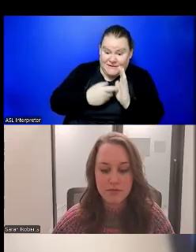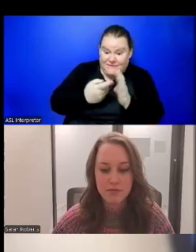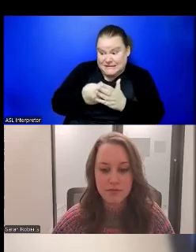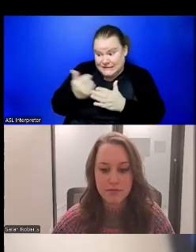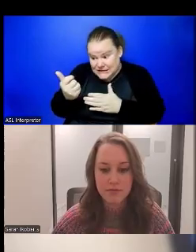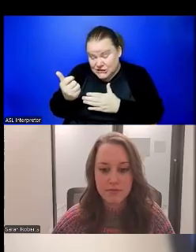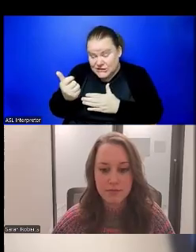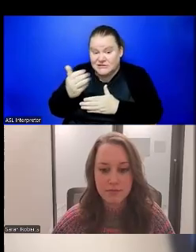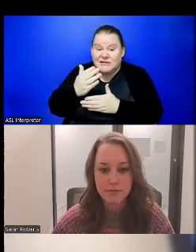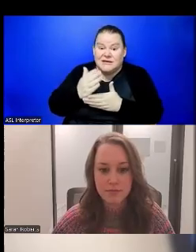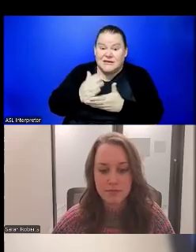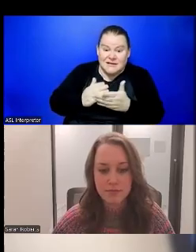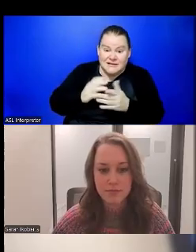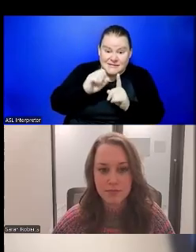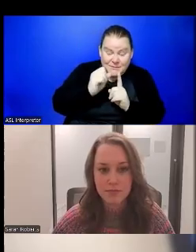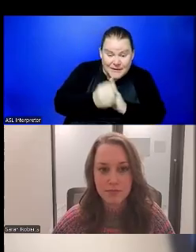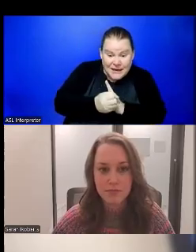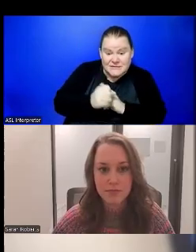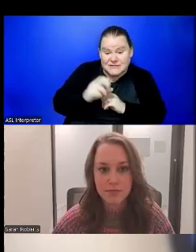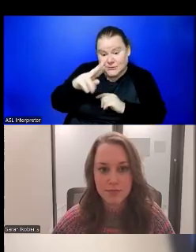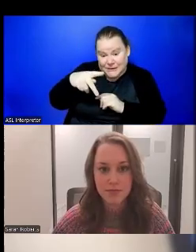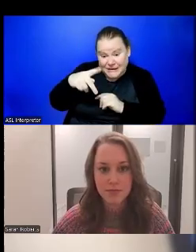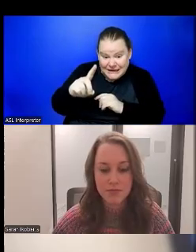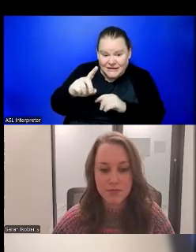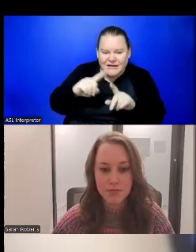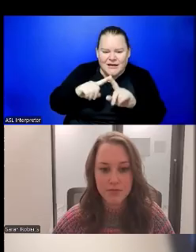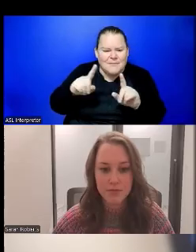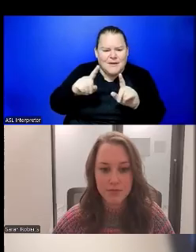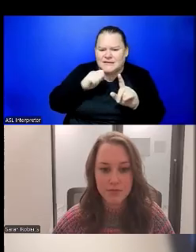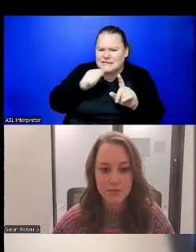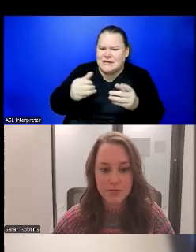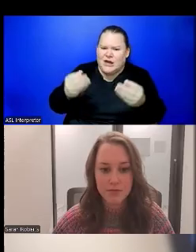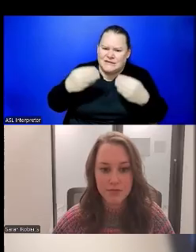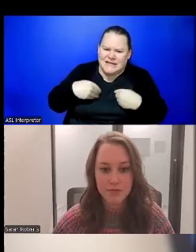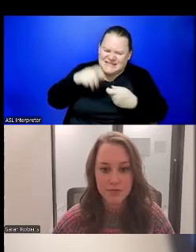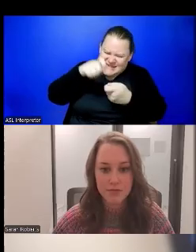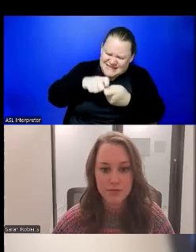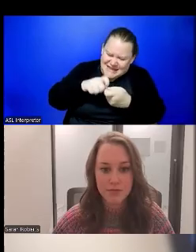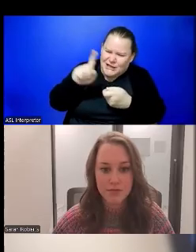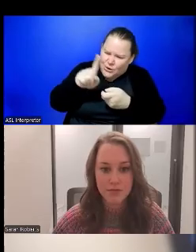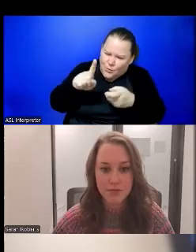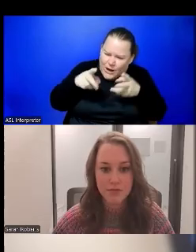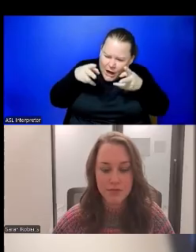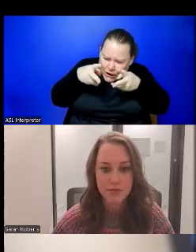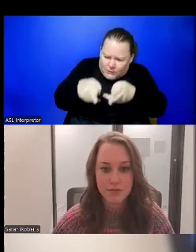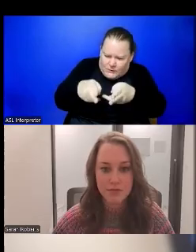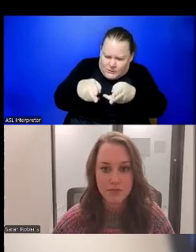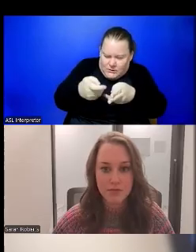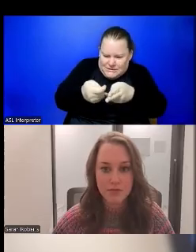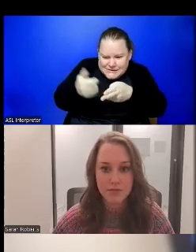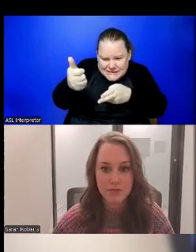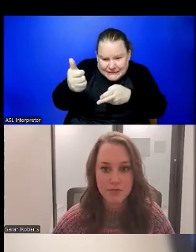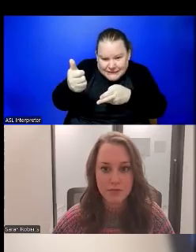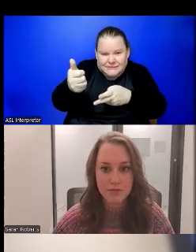of UPD, but it doesn't give us those breakpoints or that size of the deletion, and so we always follow up with additional